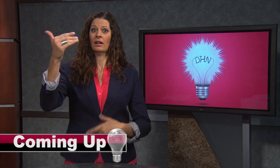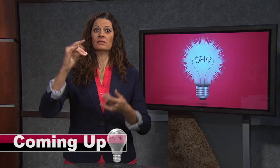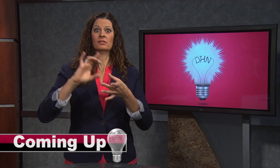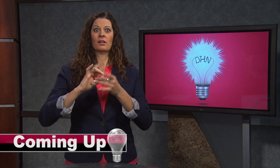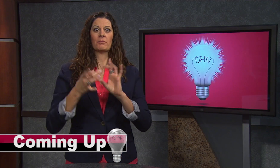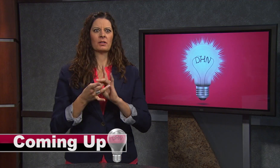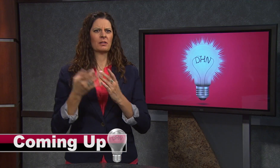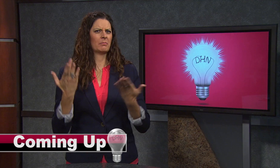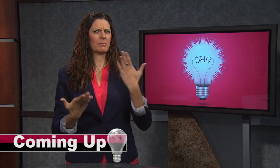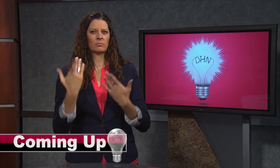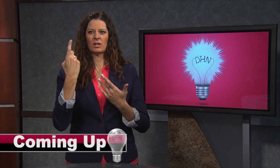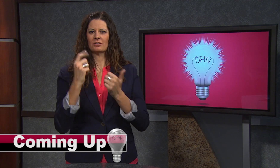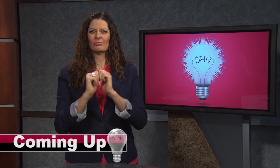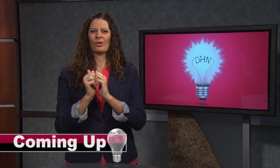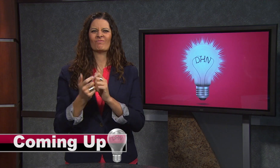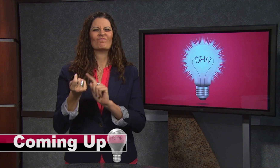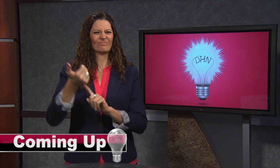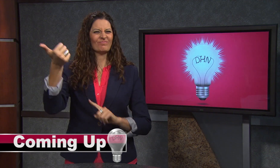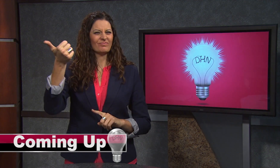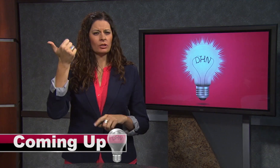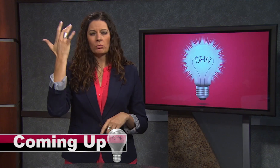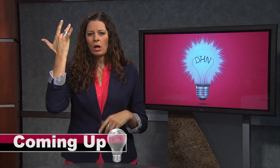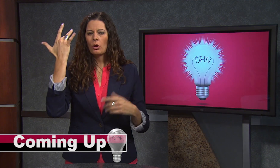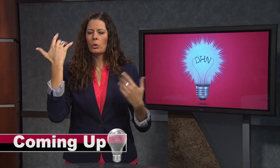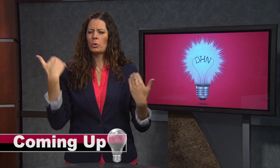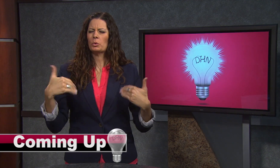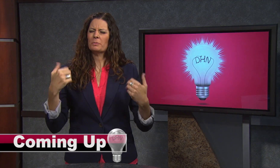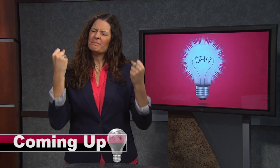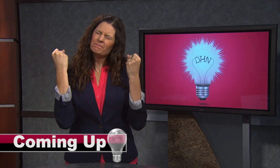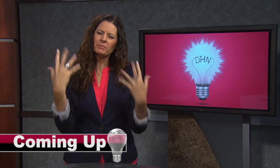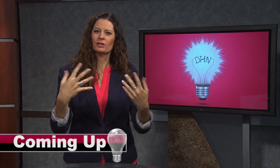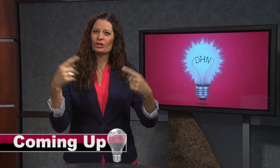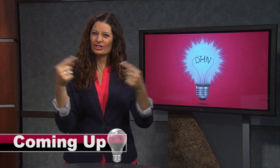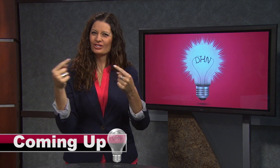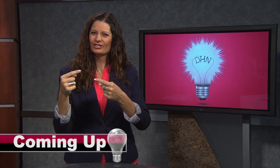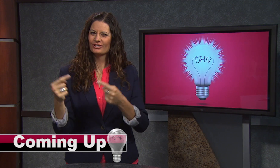AND YOU MAY NOT SEE ONE EVENT IN THE NEXT WINTER OLYMPICS -- THE INJURY RATE WAS JUST